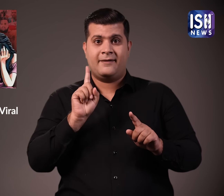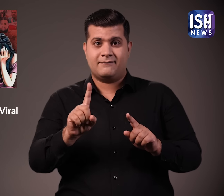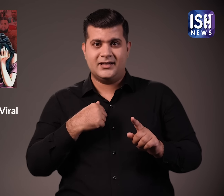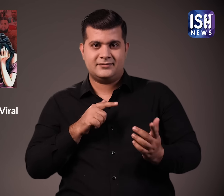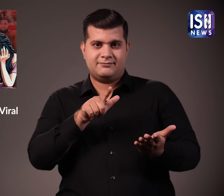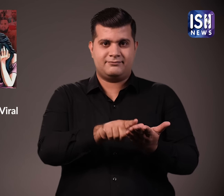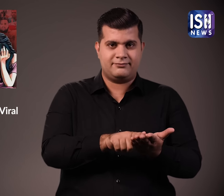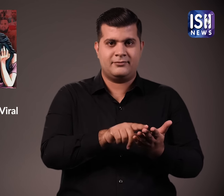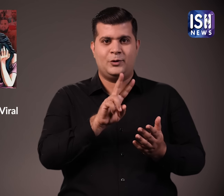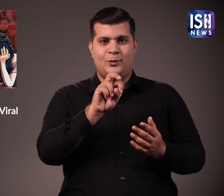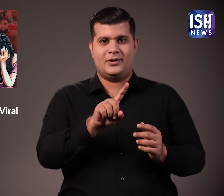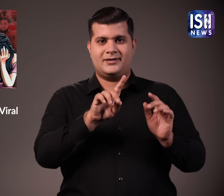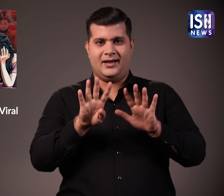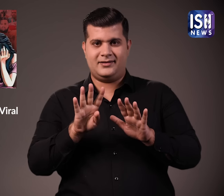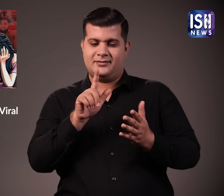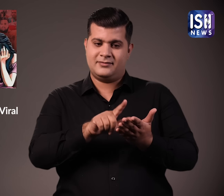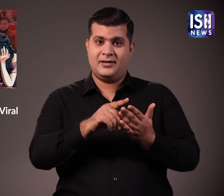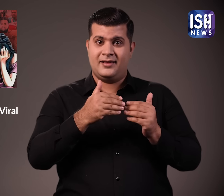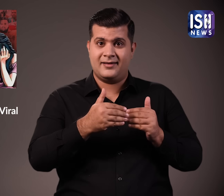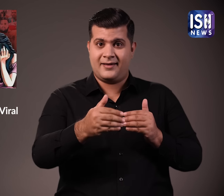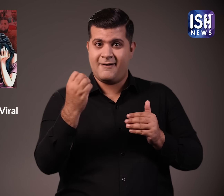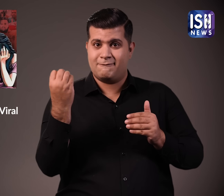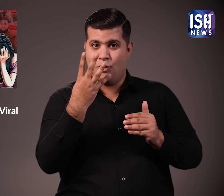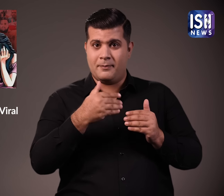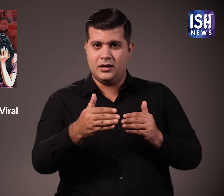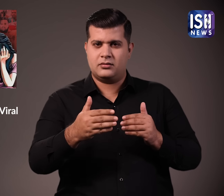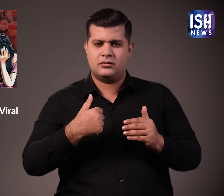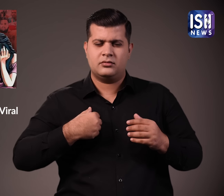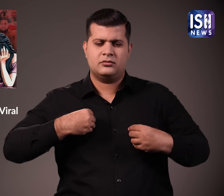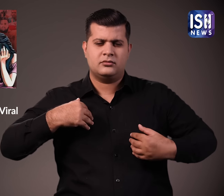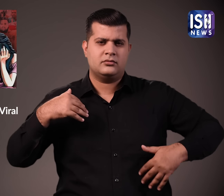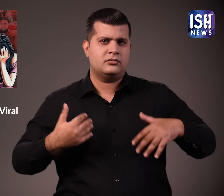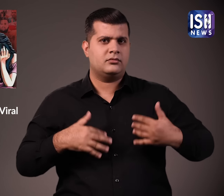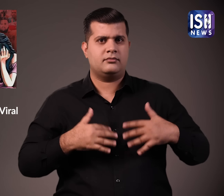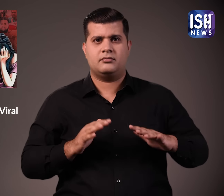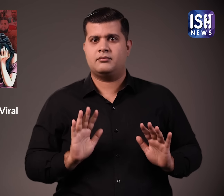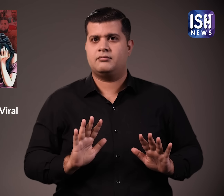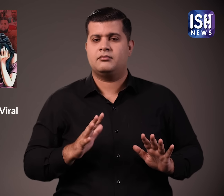she was sexually assaulted and suffered a lot during the initial 4 months of her employment in 2019.